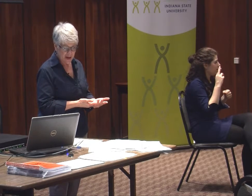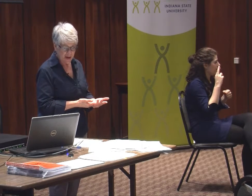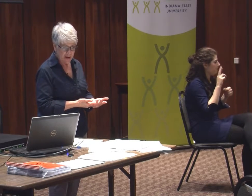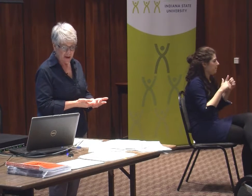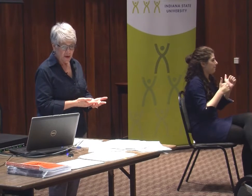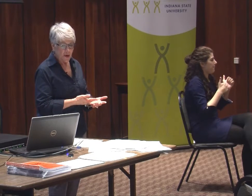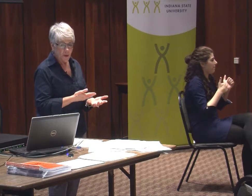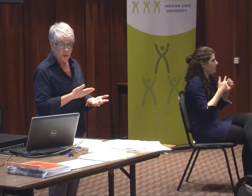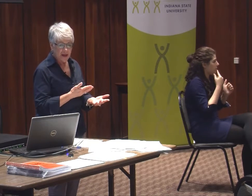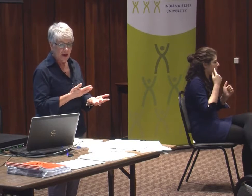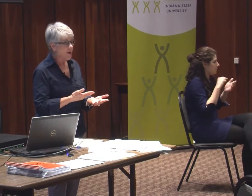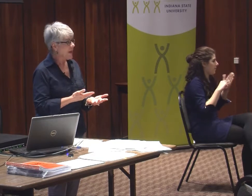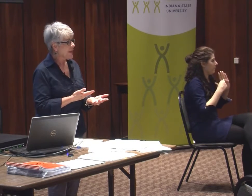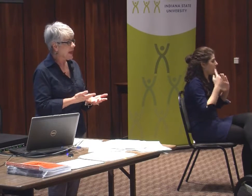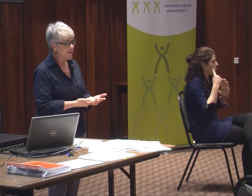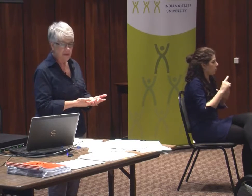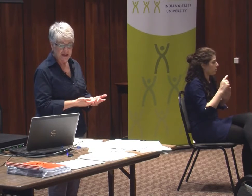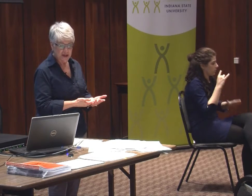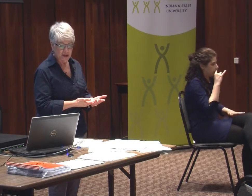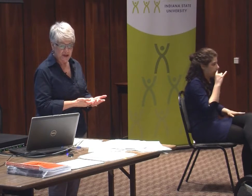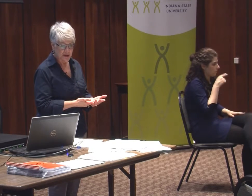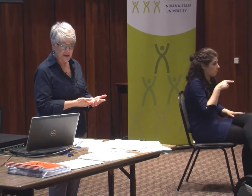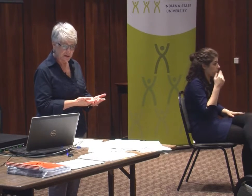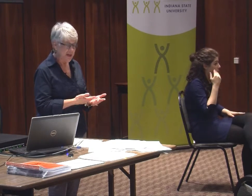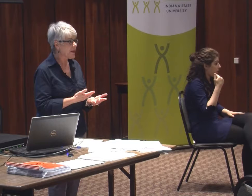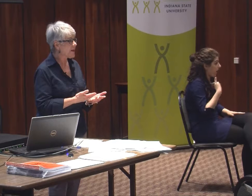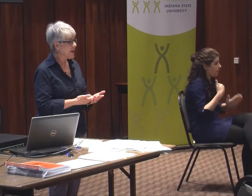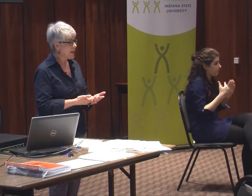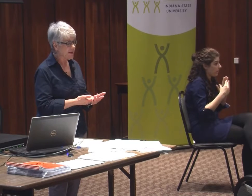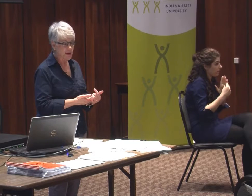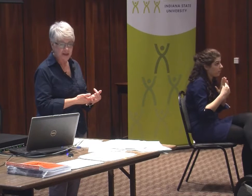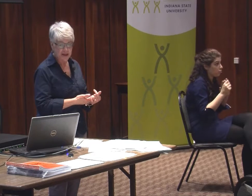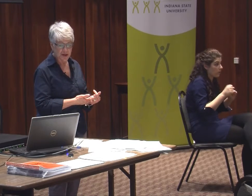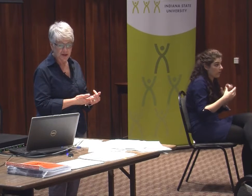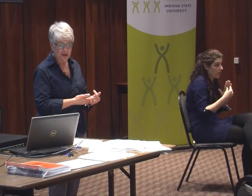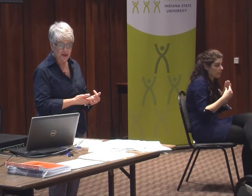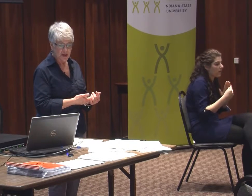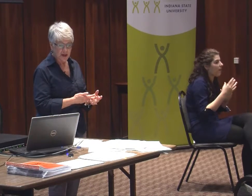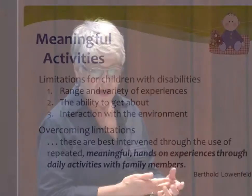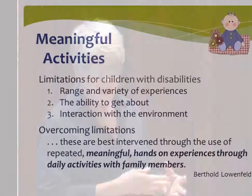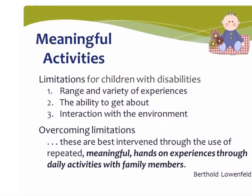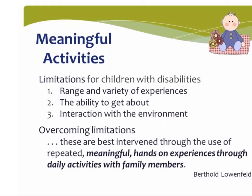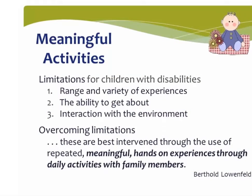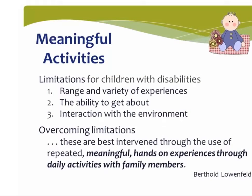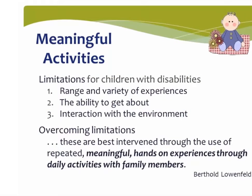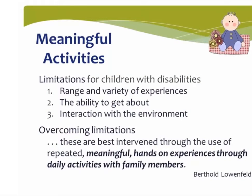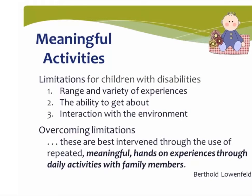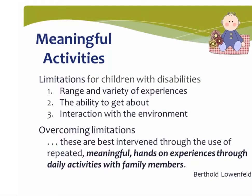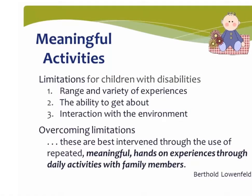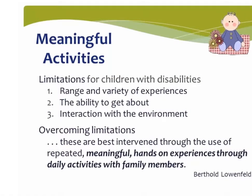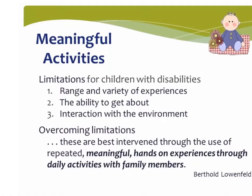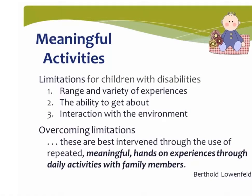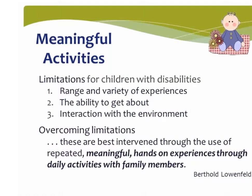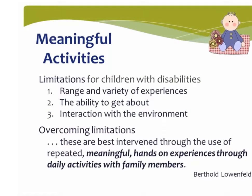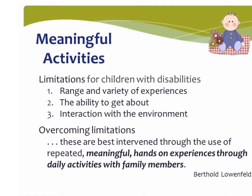Okay, we know that they have limitations. We need to think about the limitations, the range of experiences that they've had,